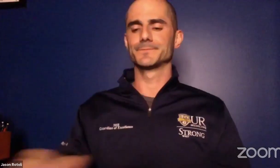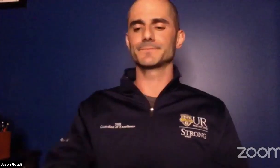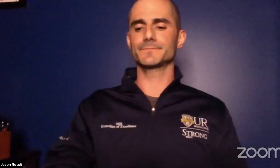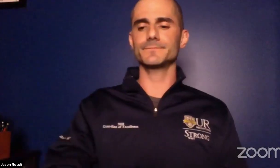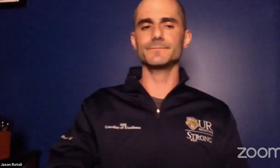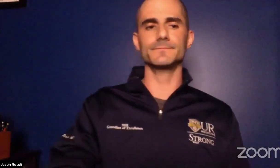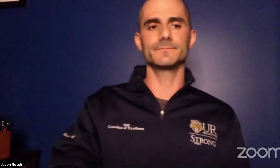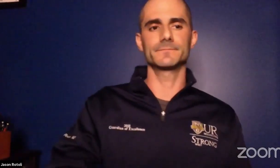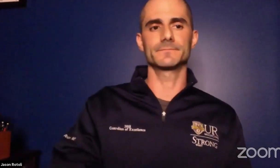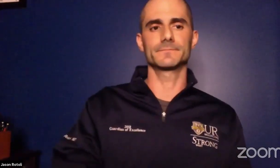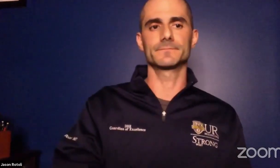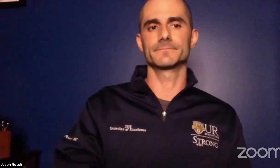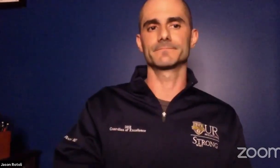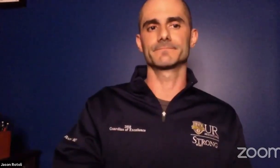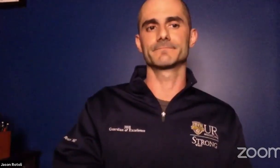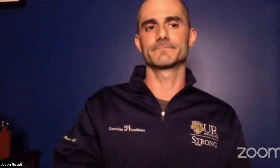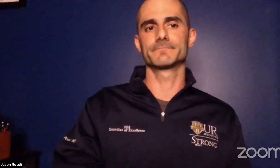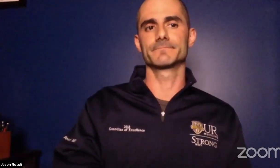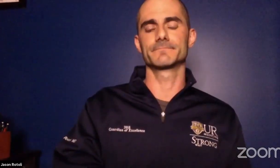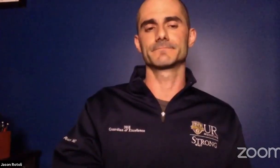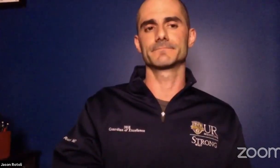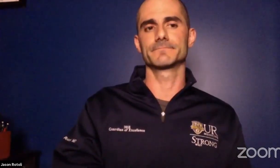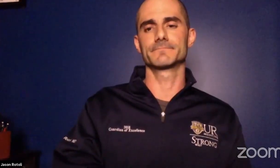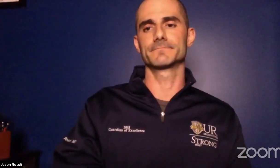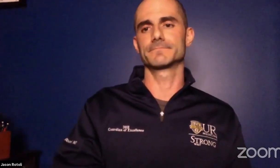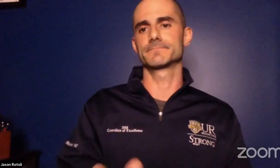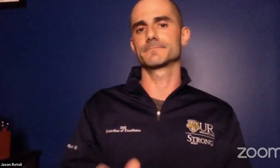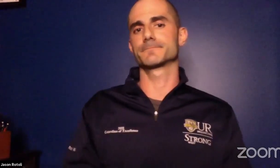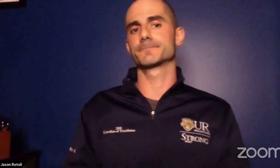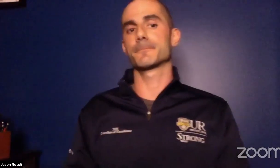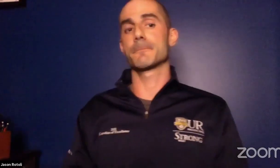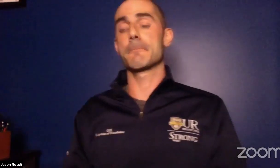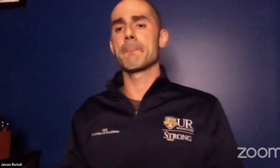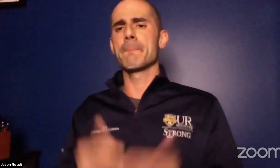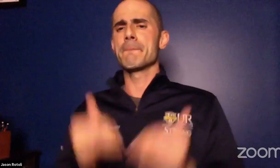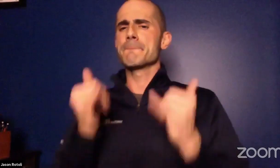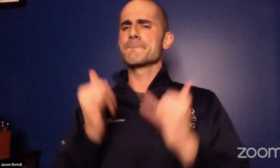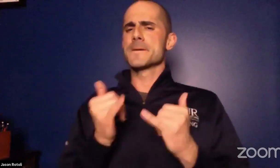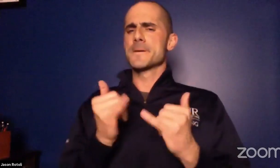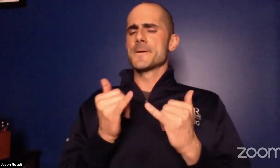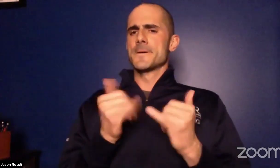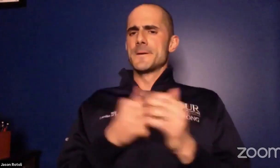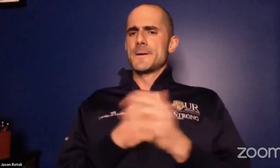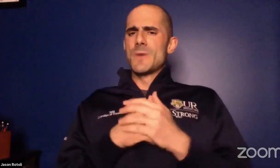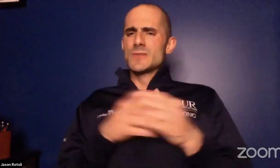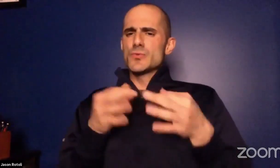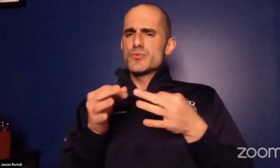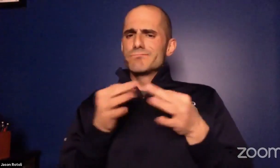week, that's an emergency. Something that you cannot put off treating